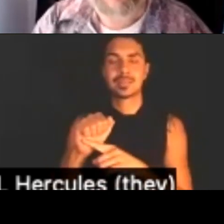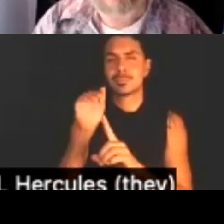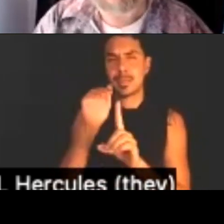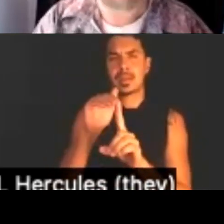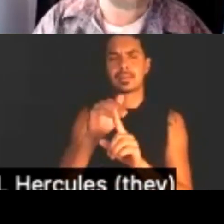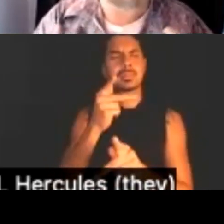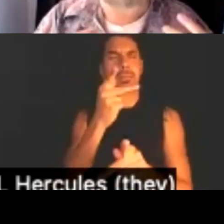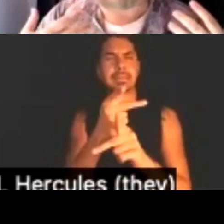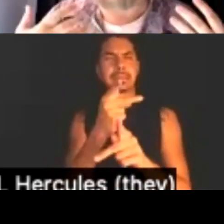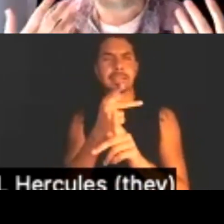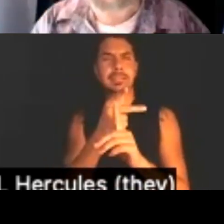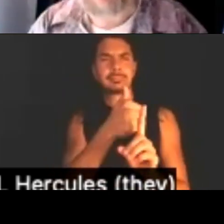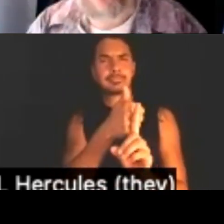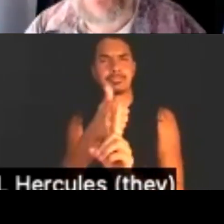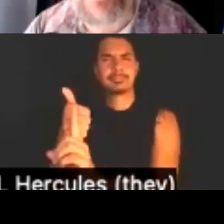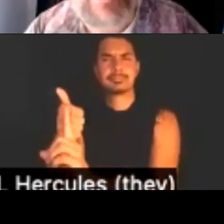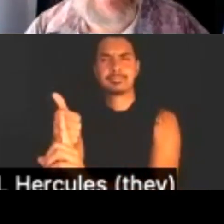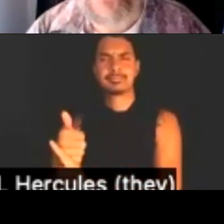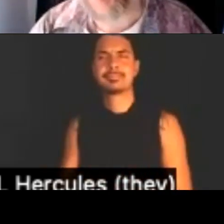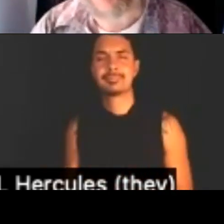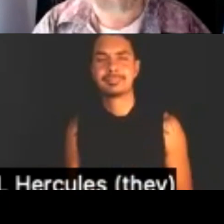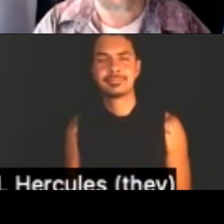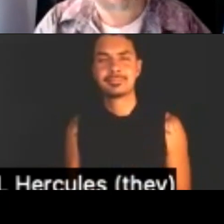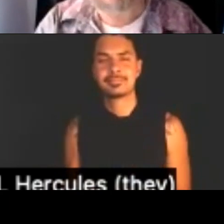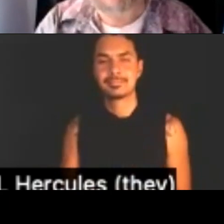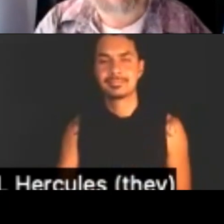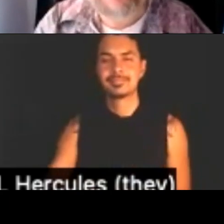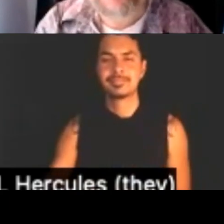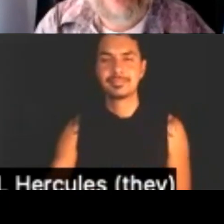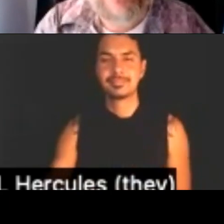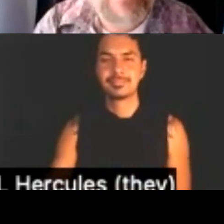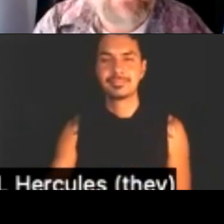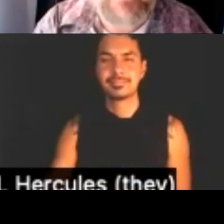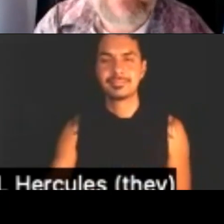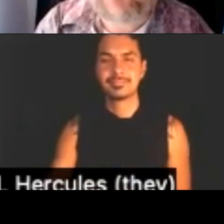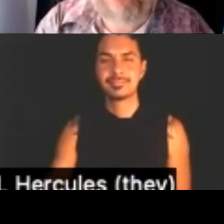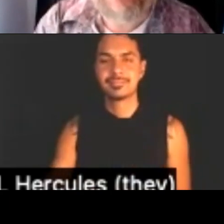So this is the same image that I use in basically every training that we do.